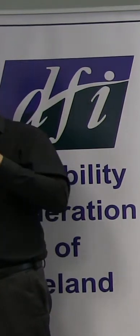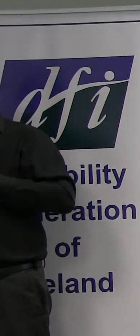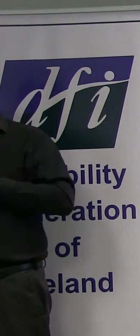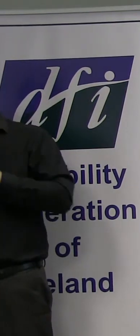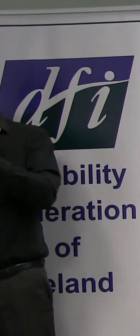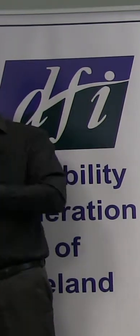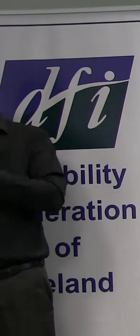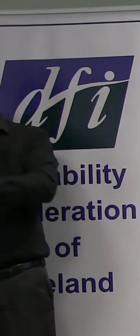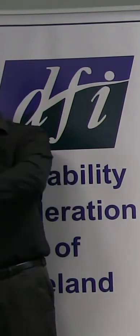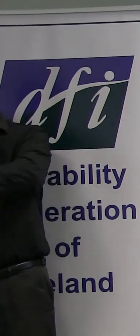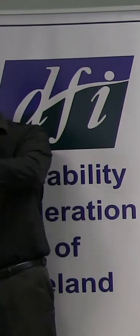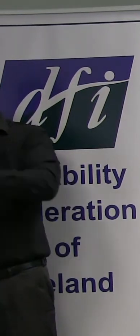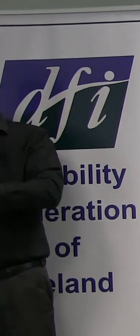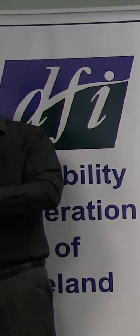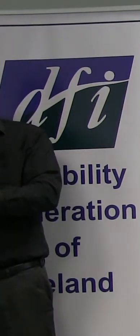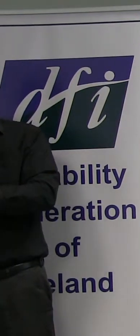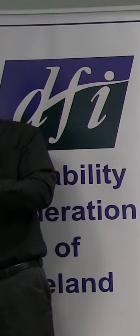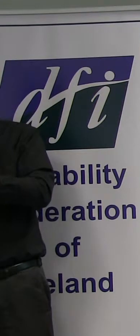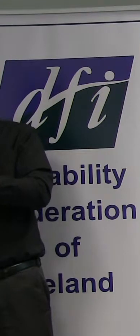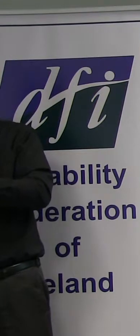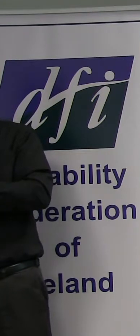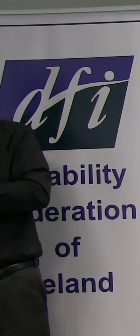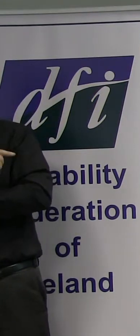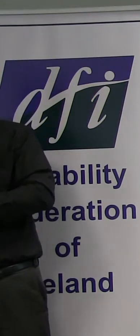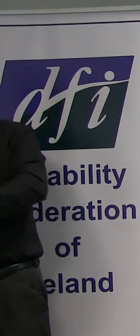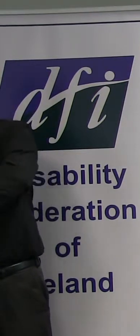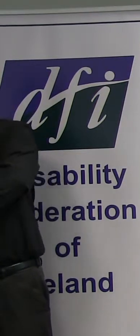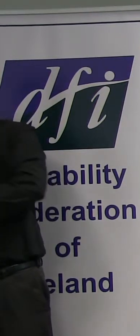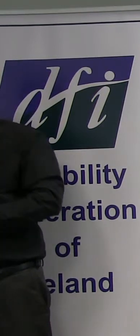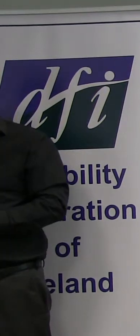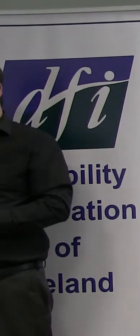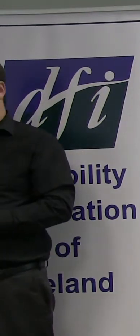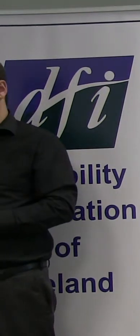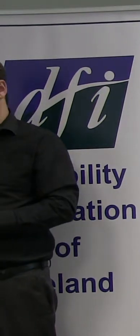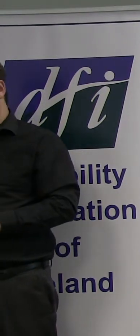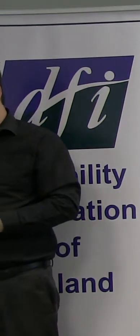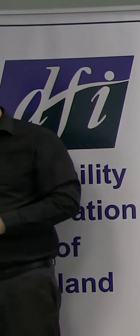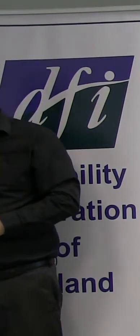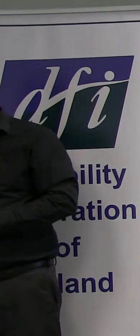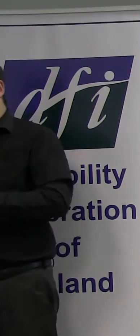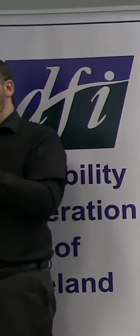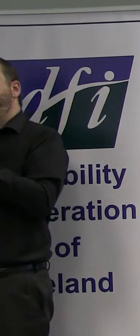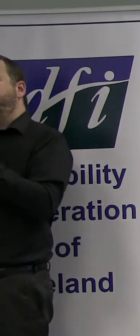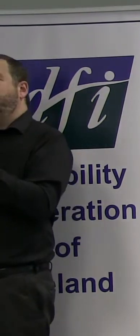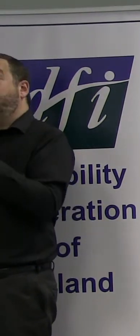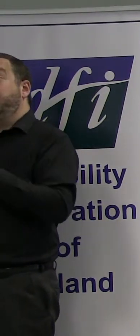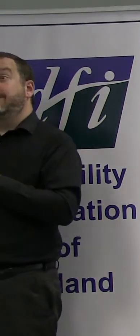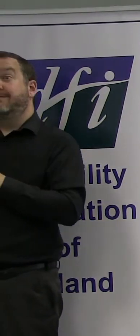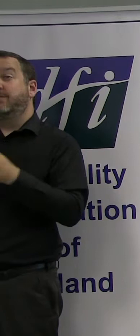think it's possibly Jay and so and we've also got eleven other ones where they have the word charge in they weren't charged but I know there's more around